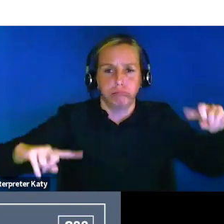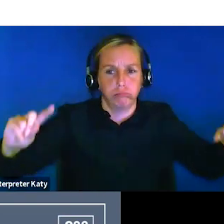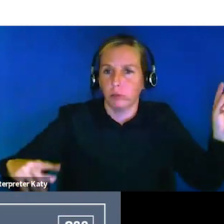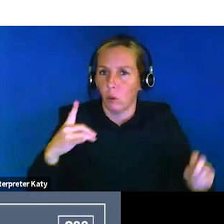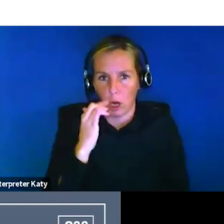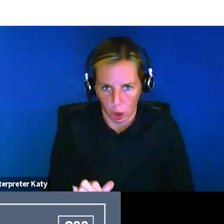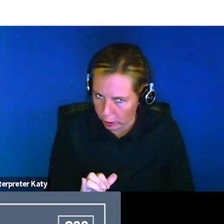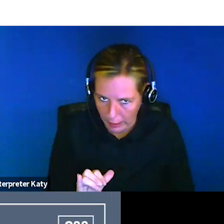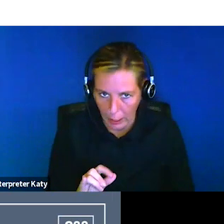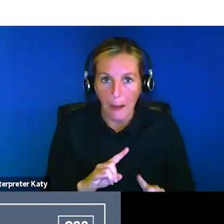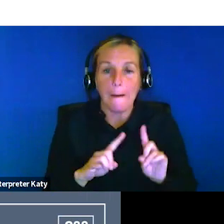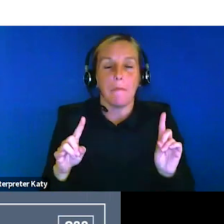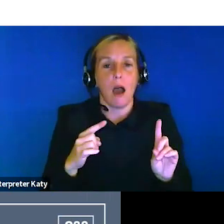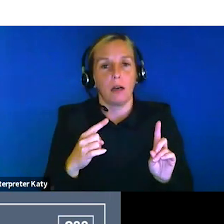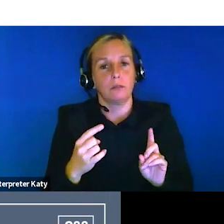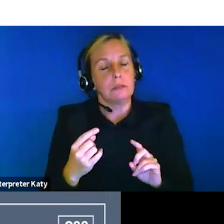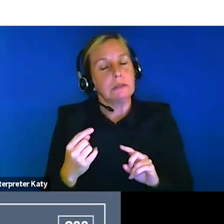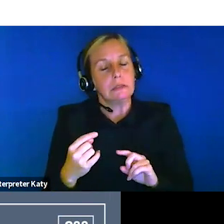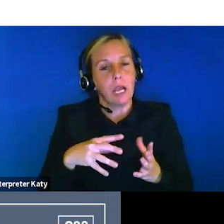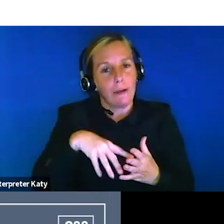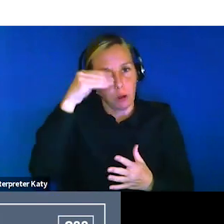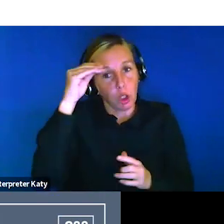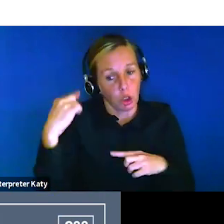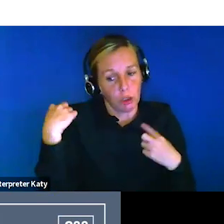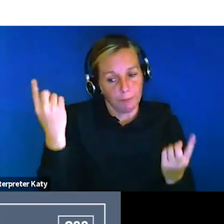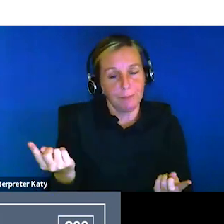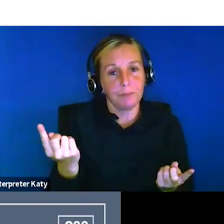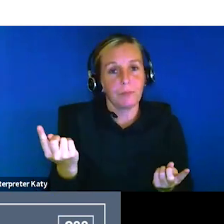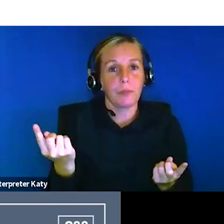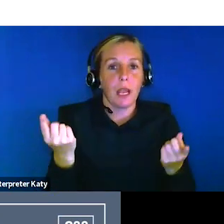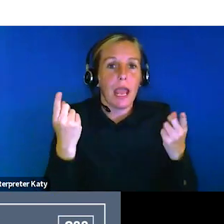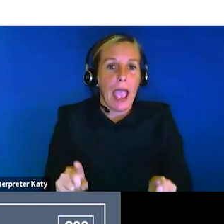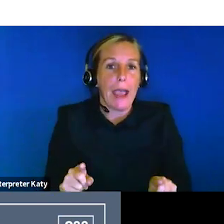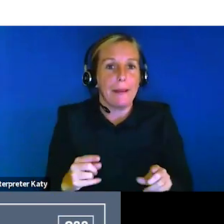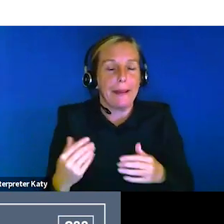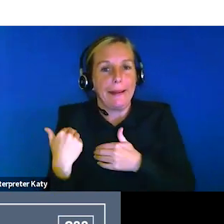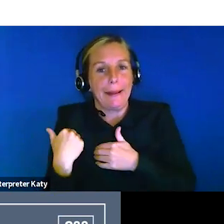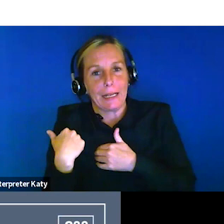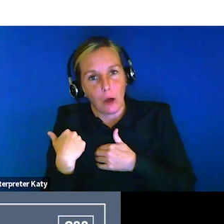But I have found that when you don't have the accountability built in to